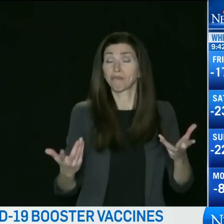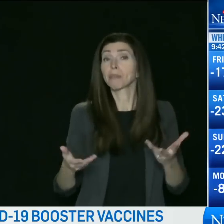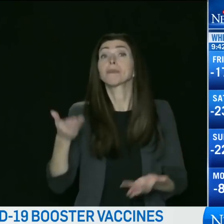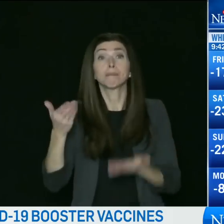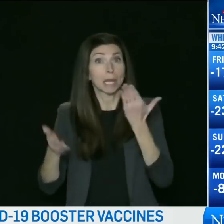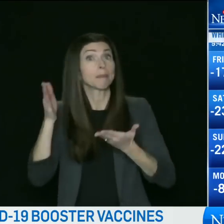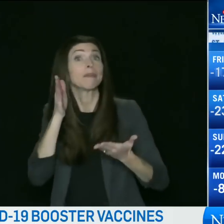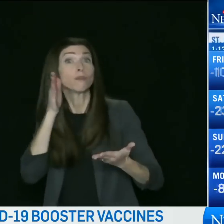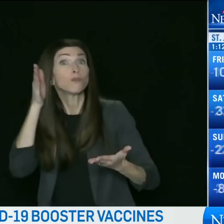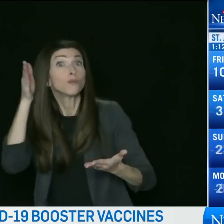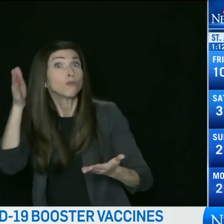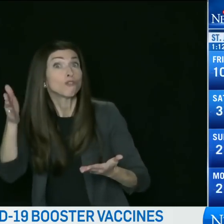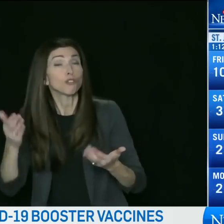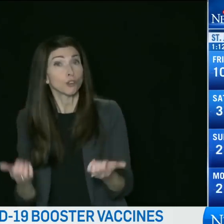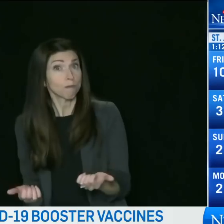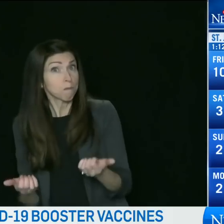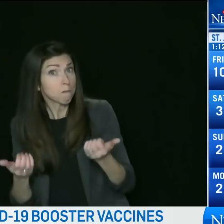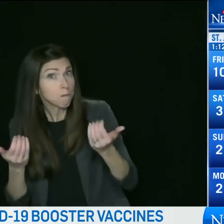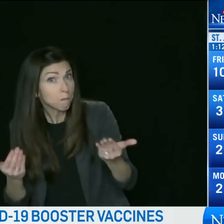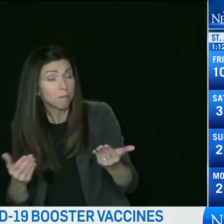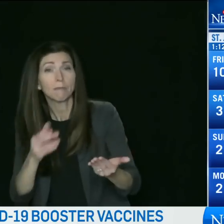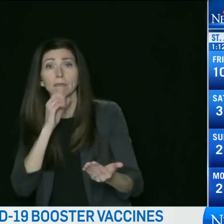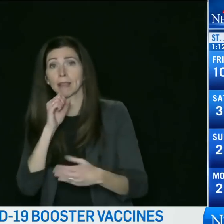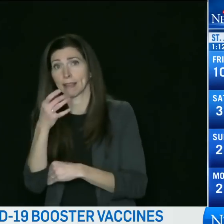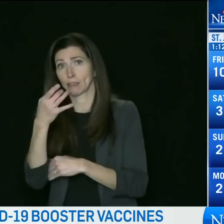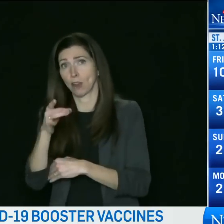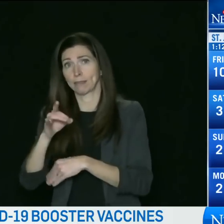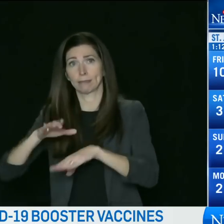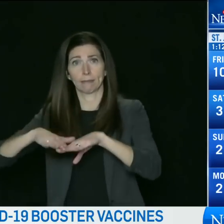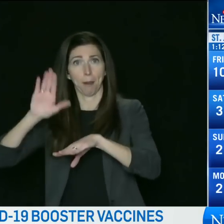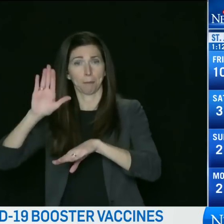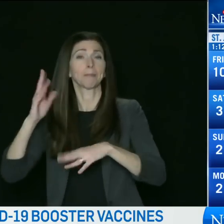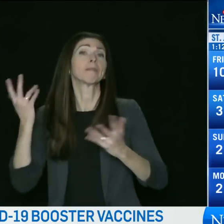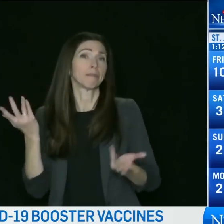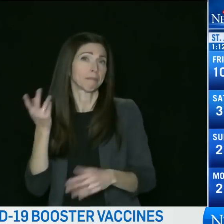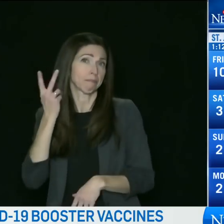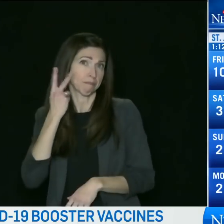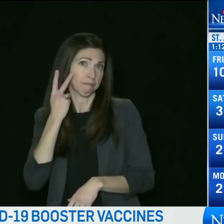THE LARGE SEGMENT OF THE